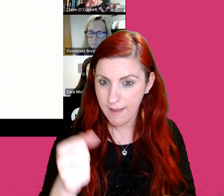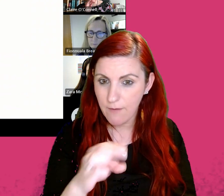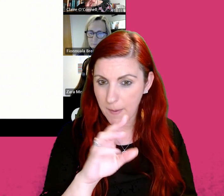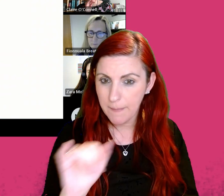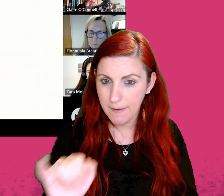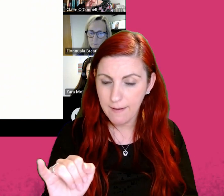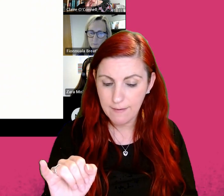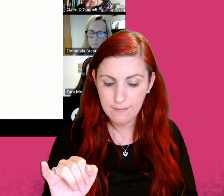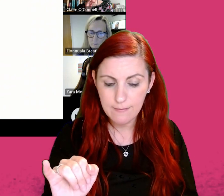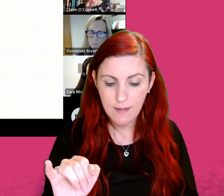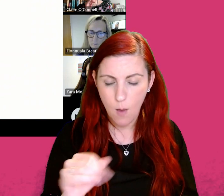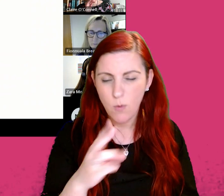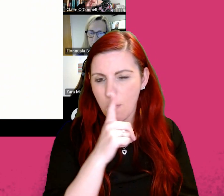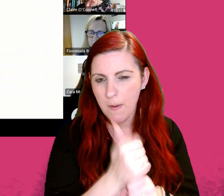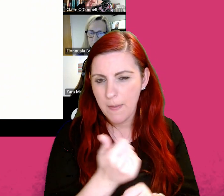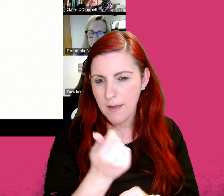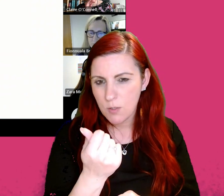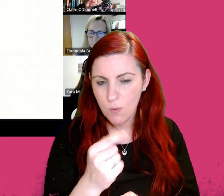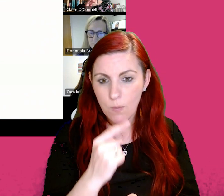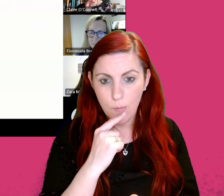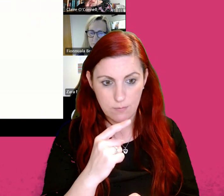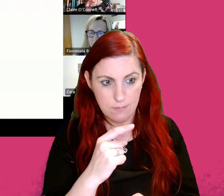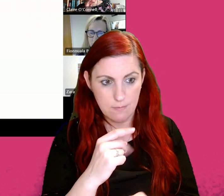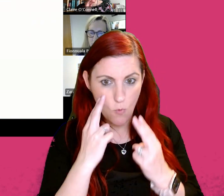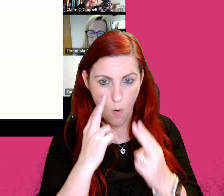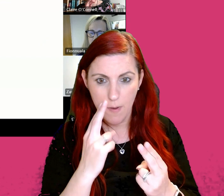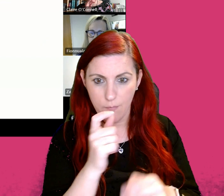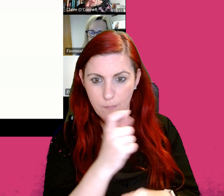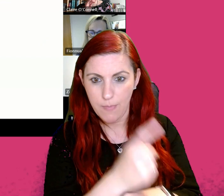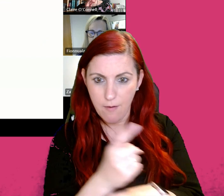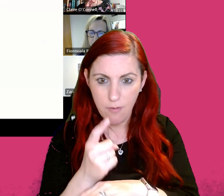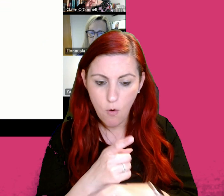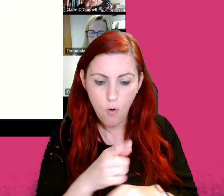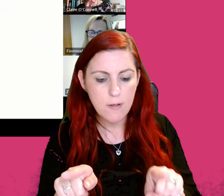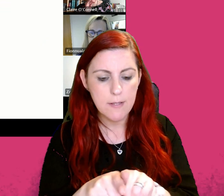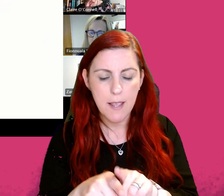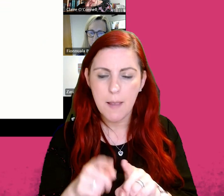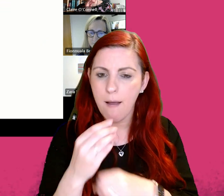about in a minute but um somebody there otherwise the offices of research or innovation and we'll